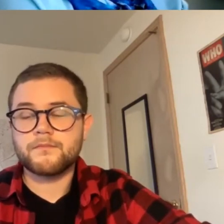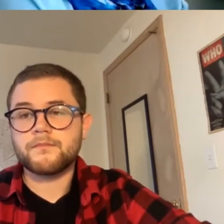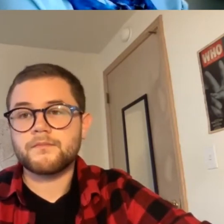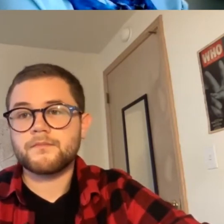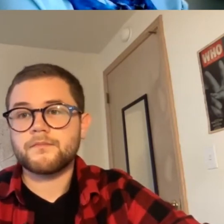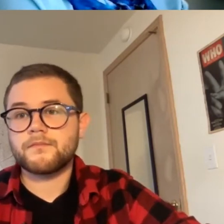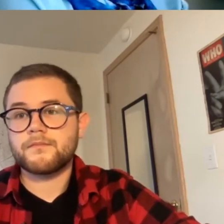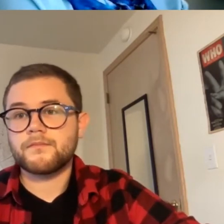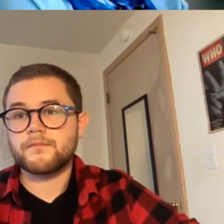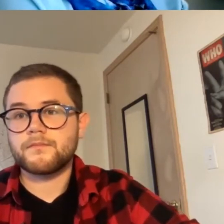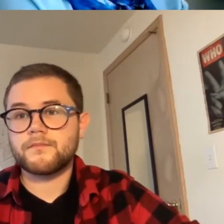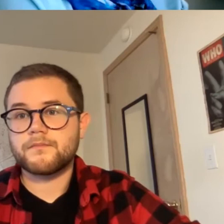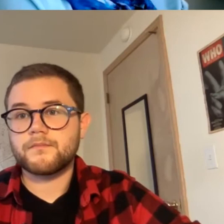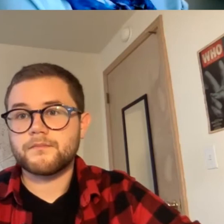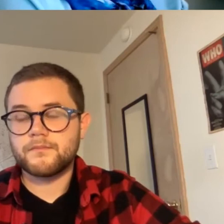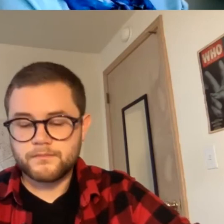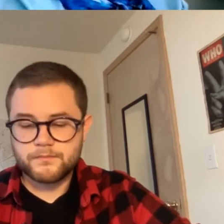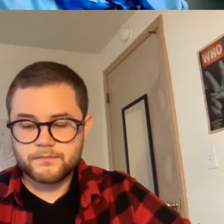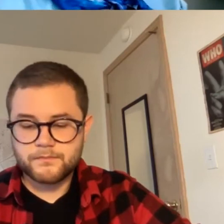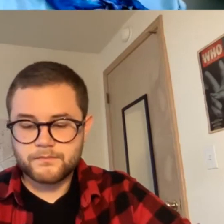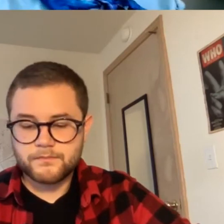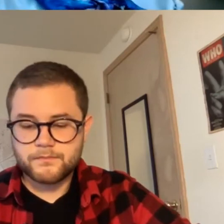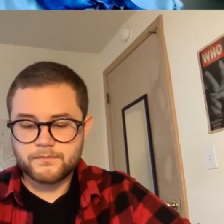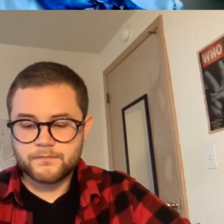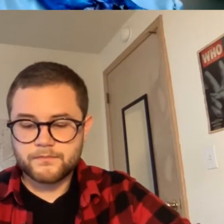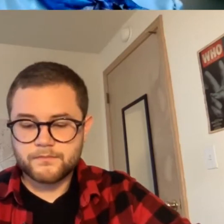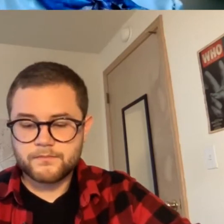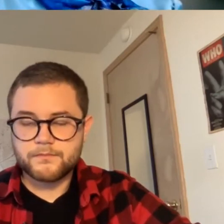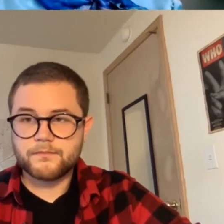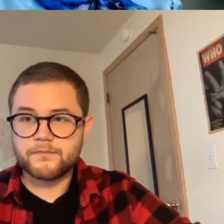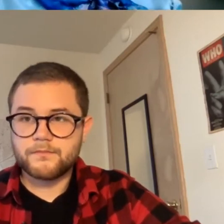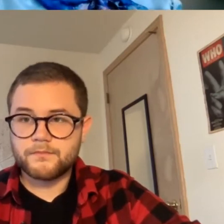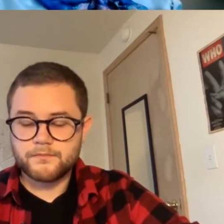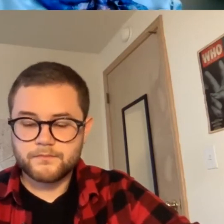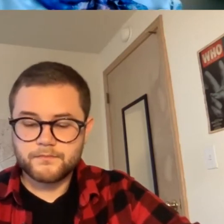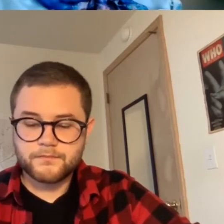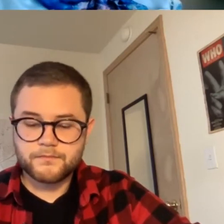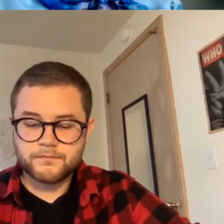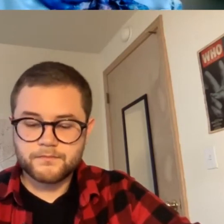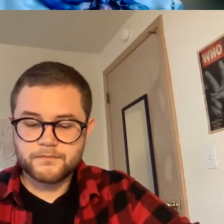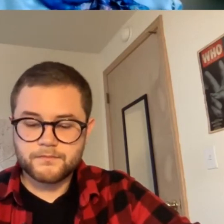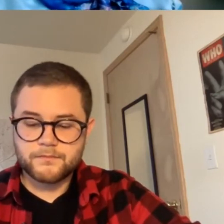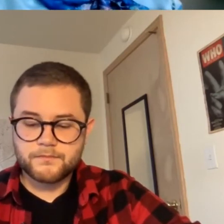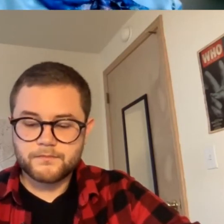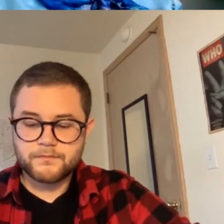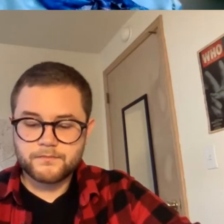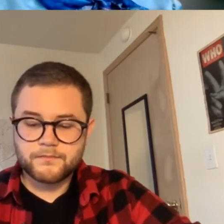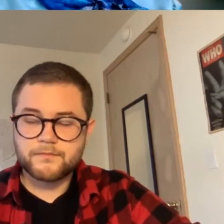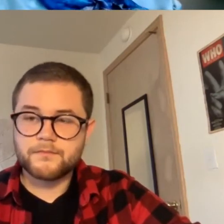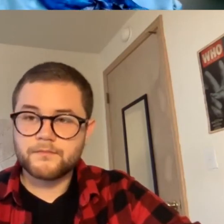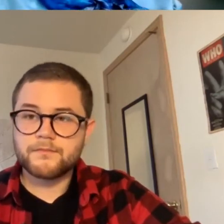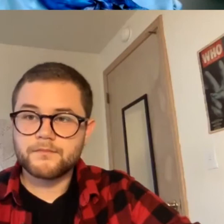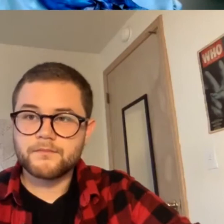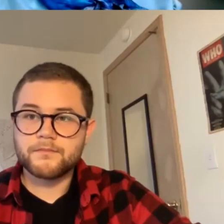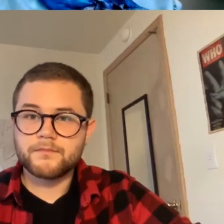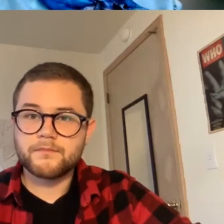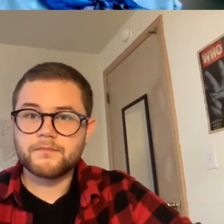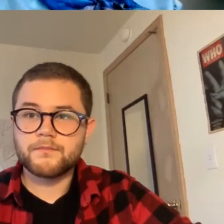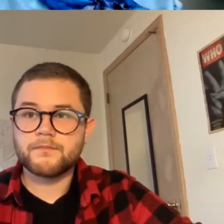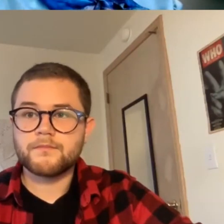If I did something to affirm that fatness and health are, I did not mean to do that.